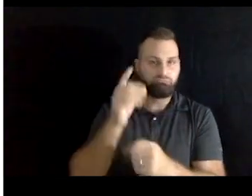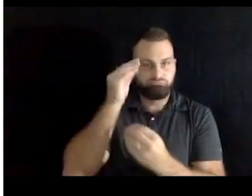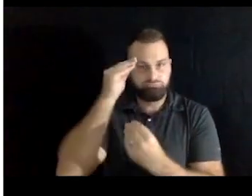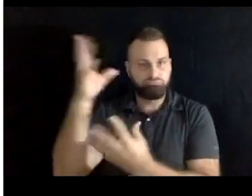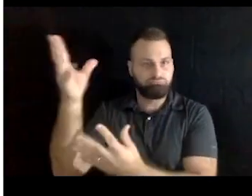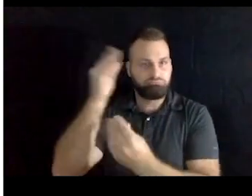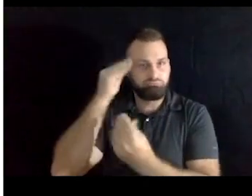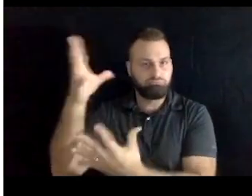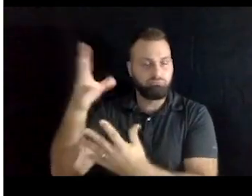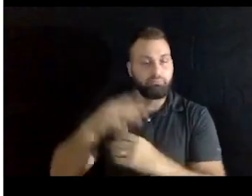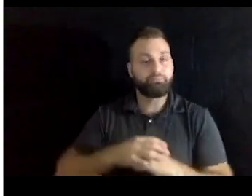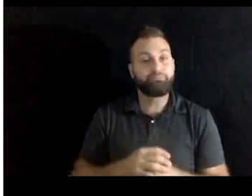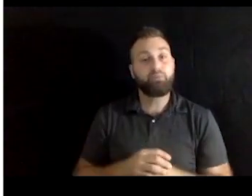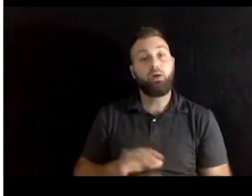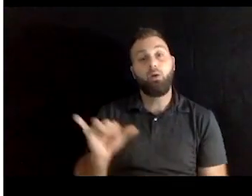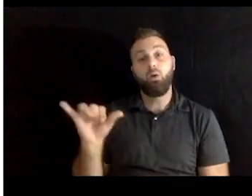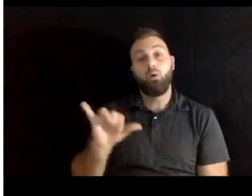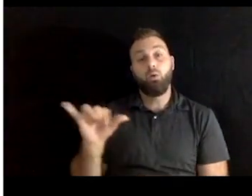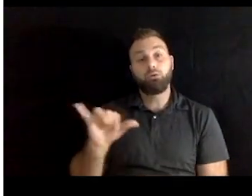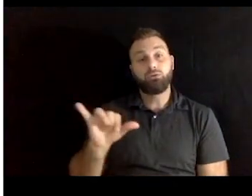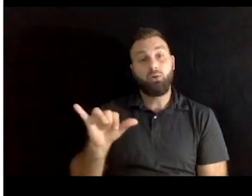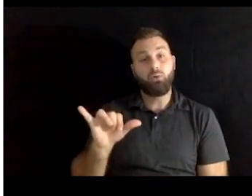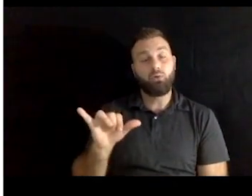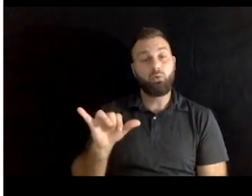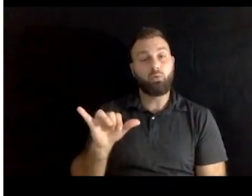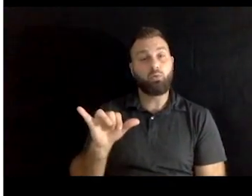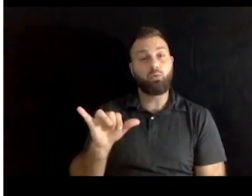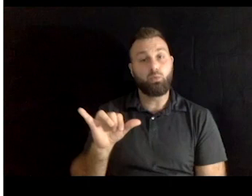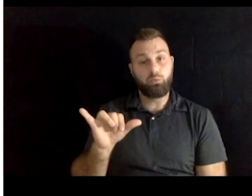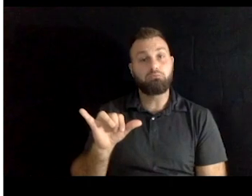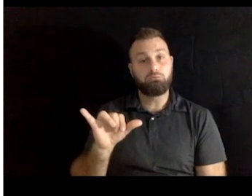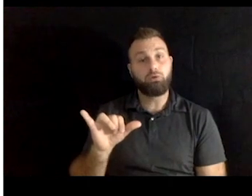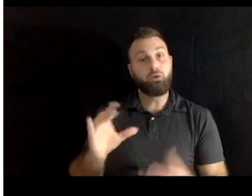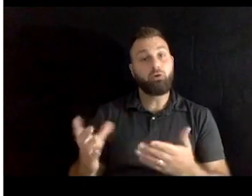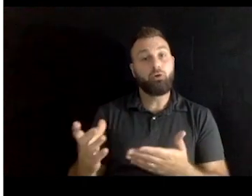also did is for those with substantive earnings instead of having them lose